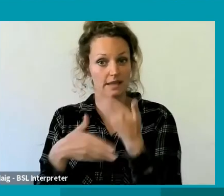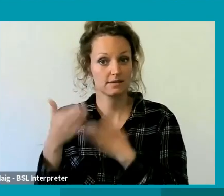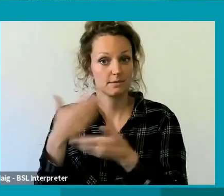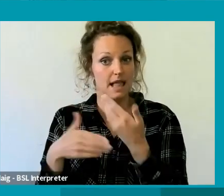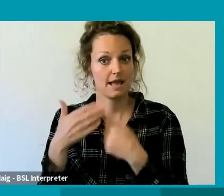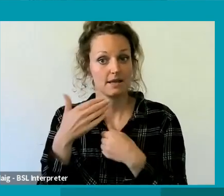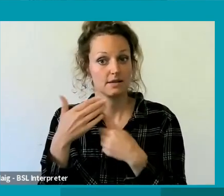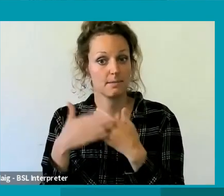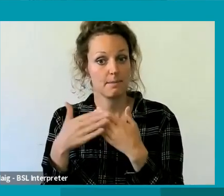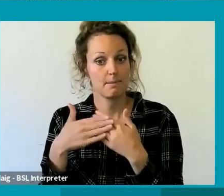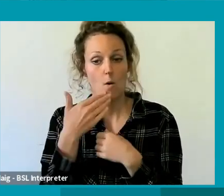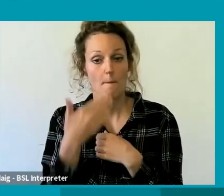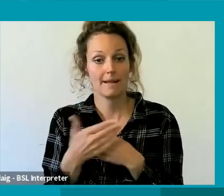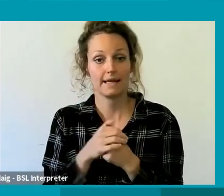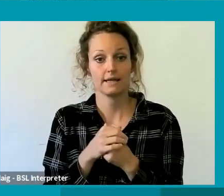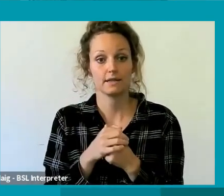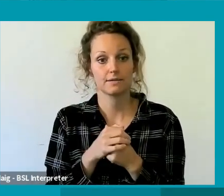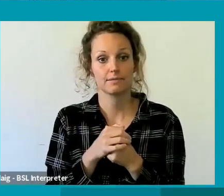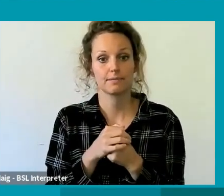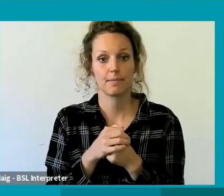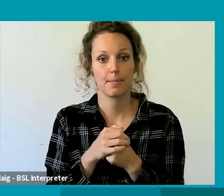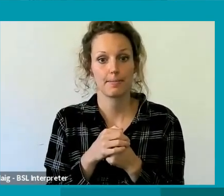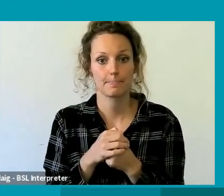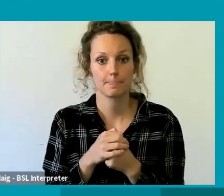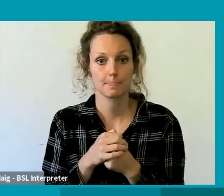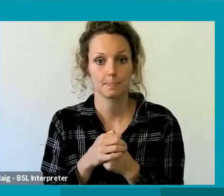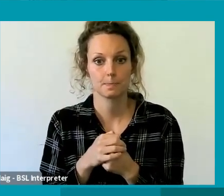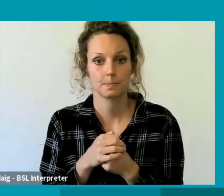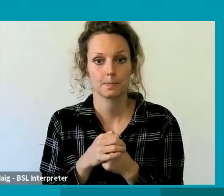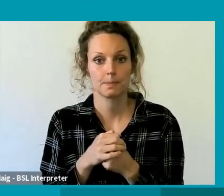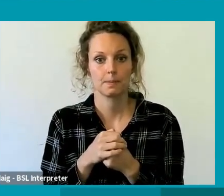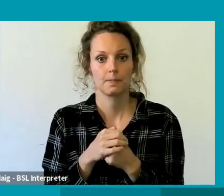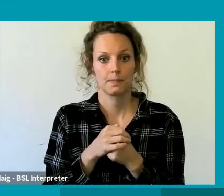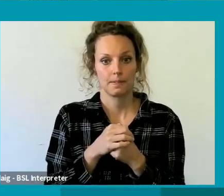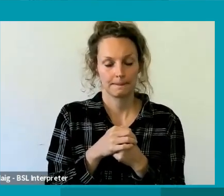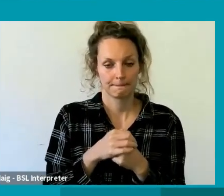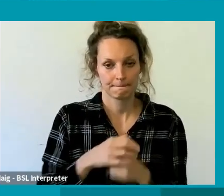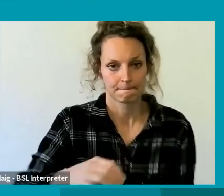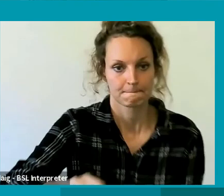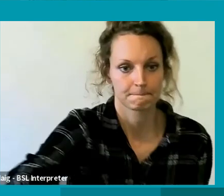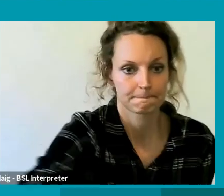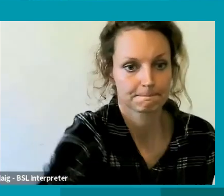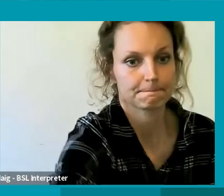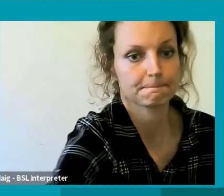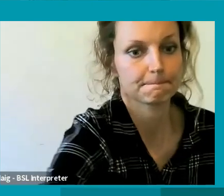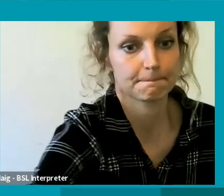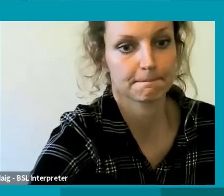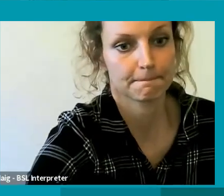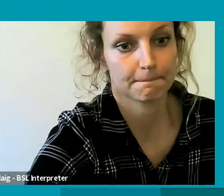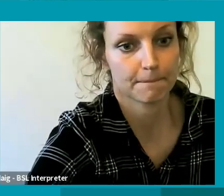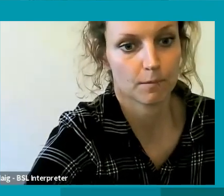what do you mean by outstanding experiences? Someone else says I use LinkedIn like a network.